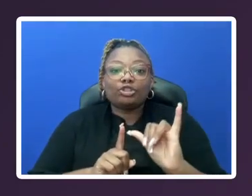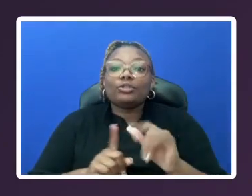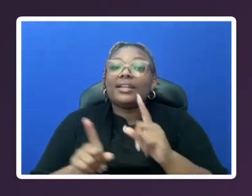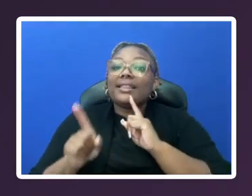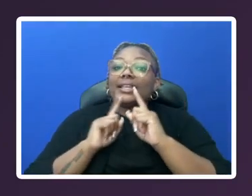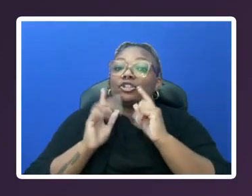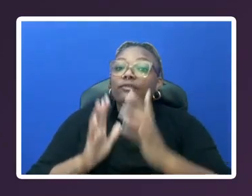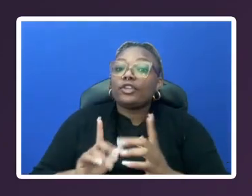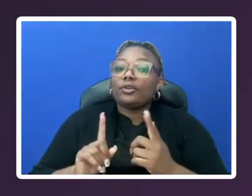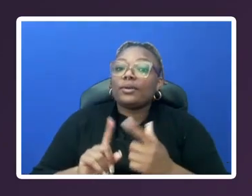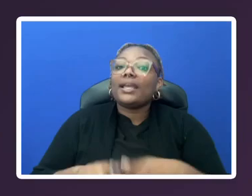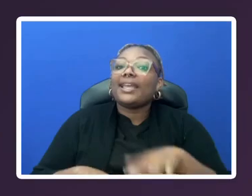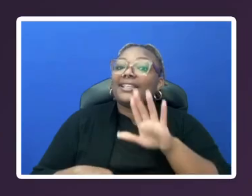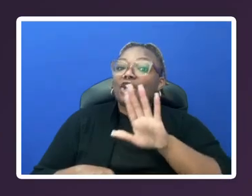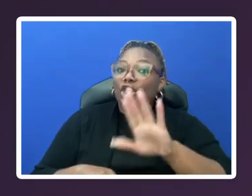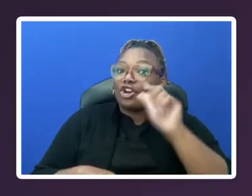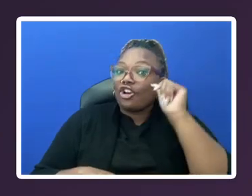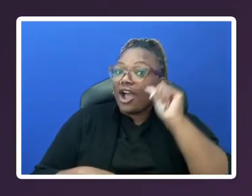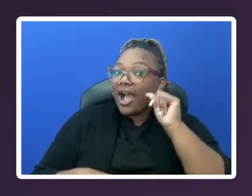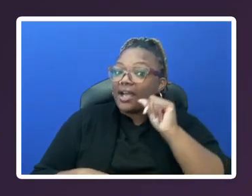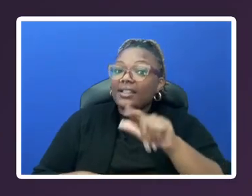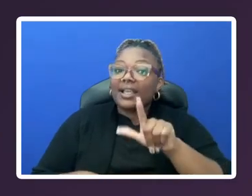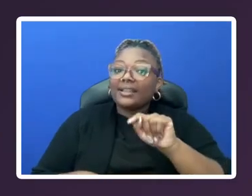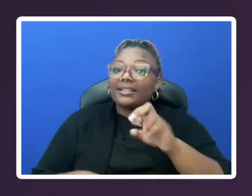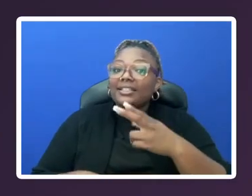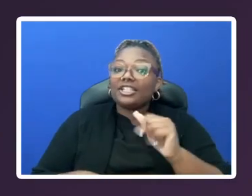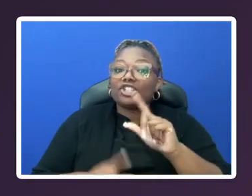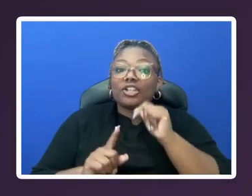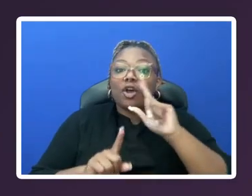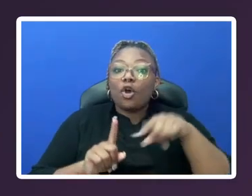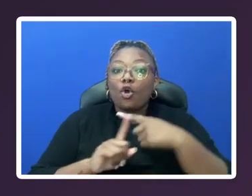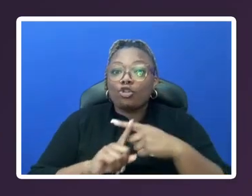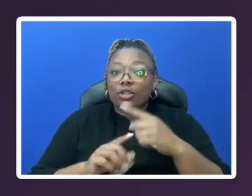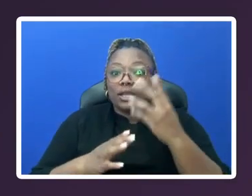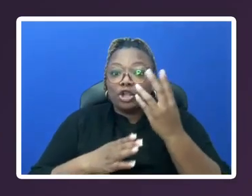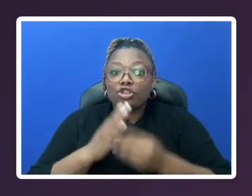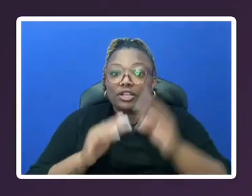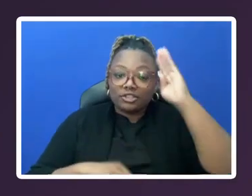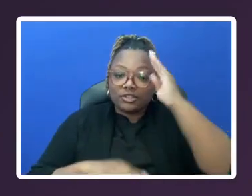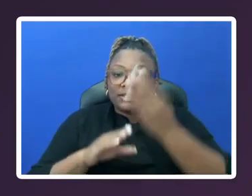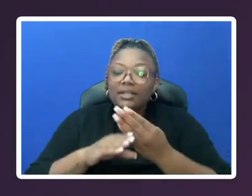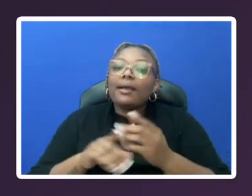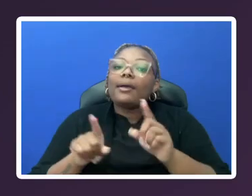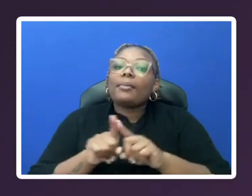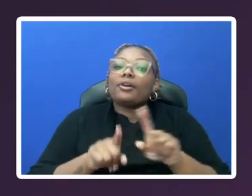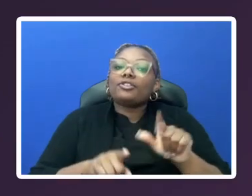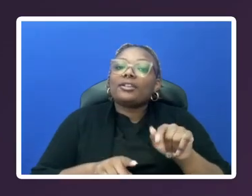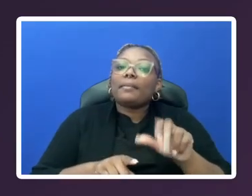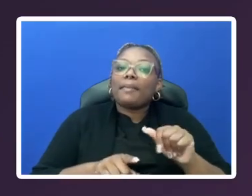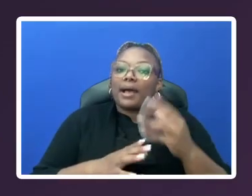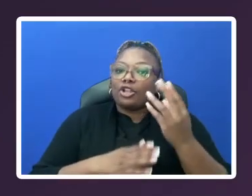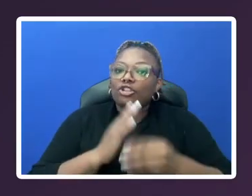aunt. Leticia not only lost her son, but Famiya also lost her cousin. The image is the location